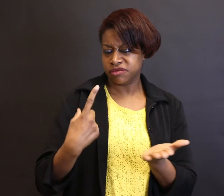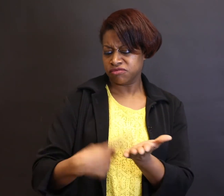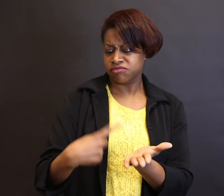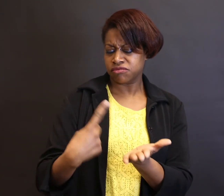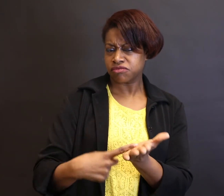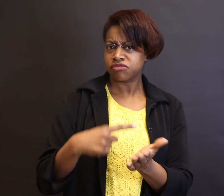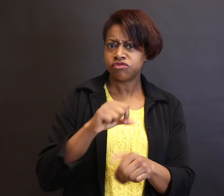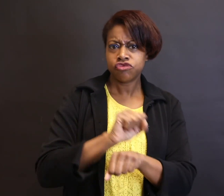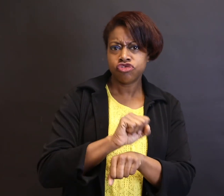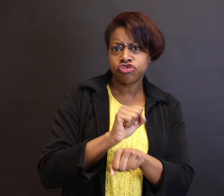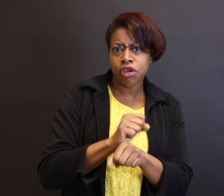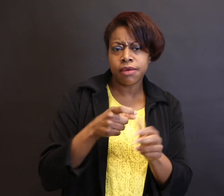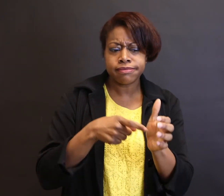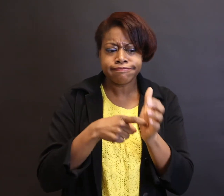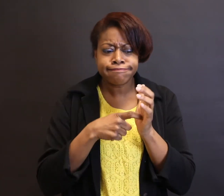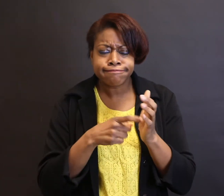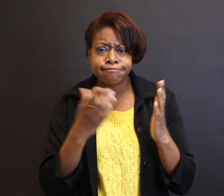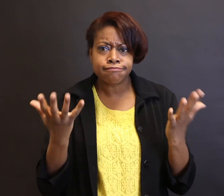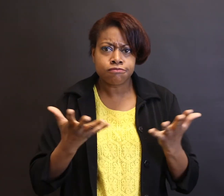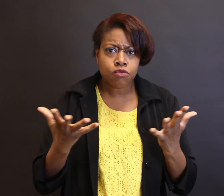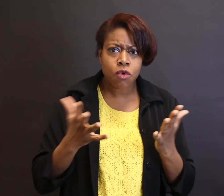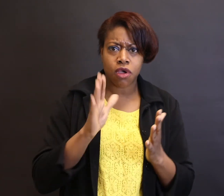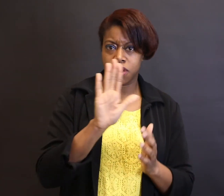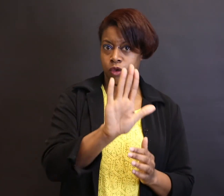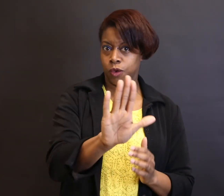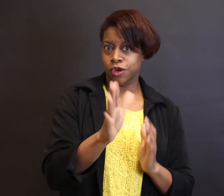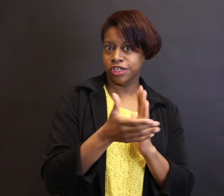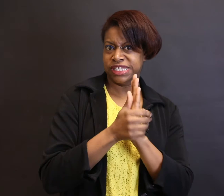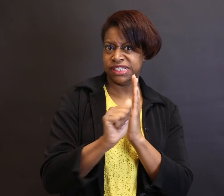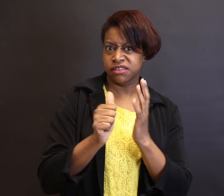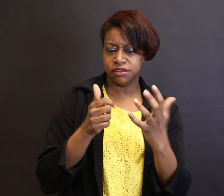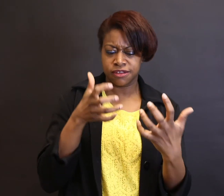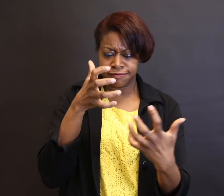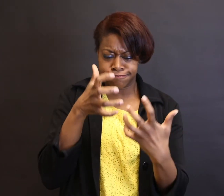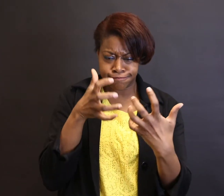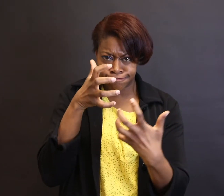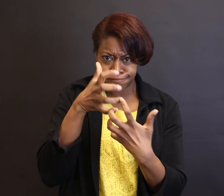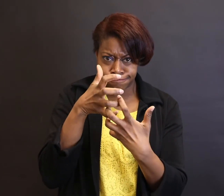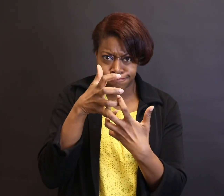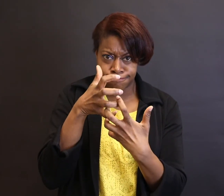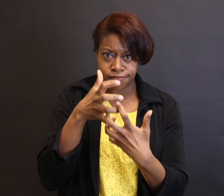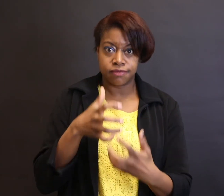discuss job requirements and your skills to see if it's a match.